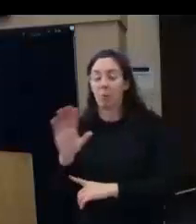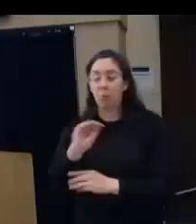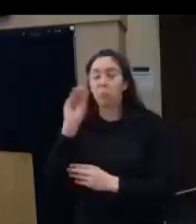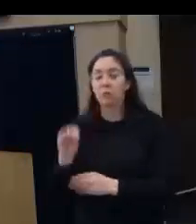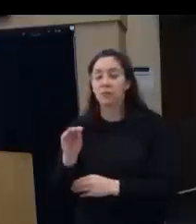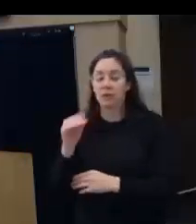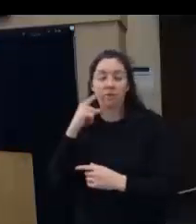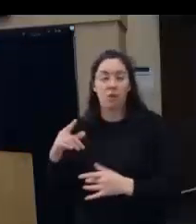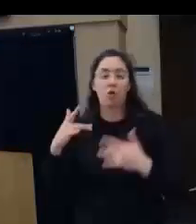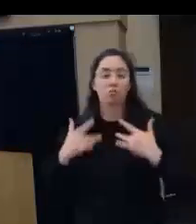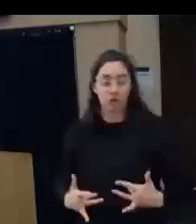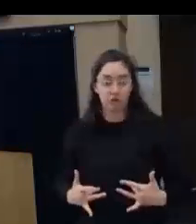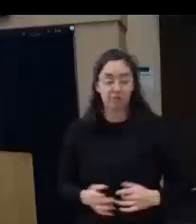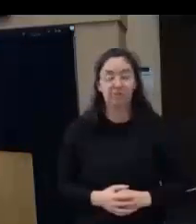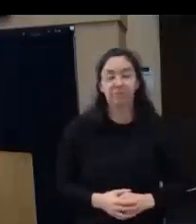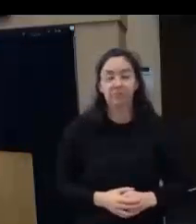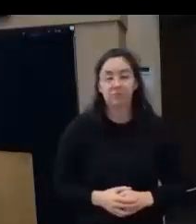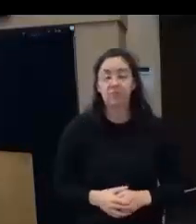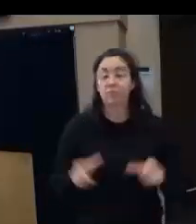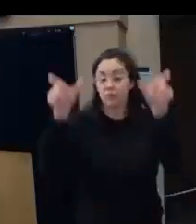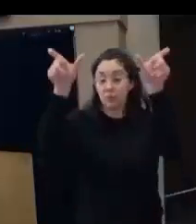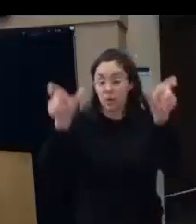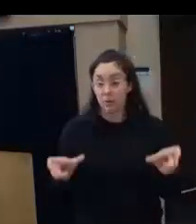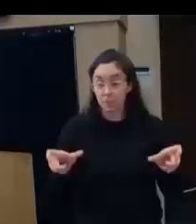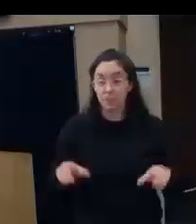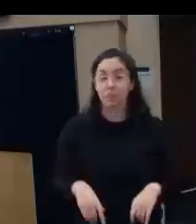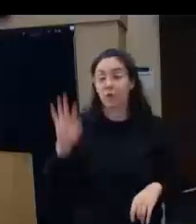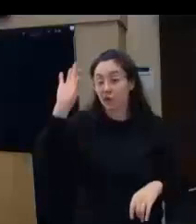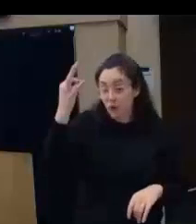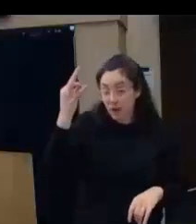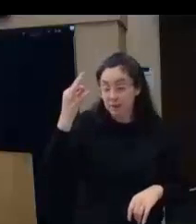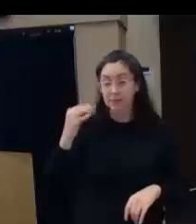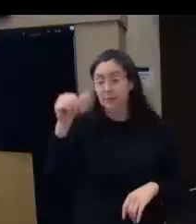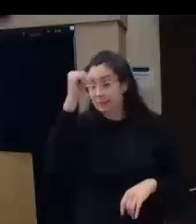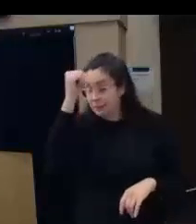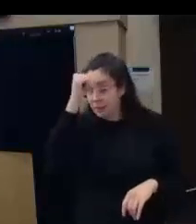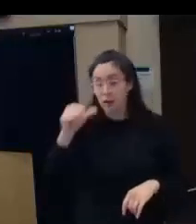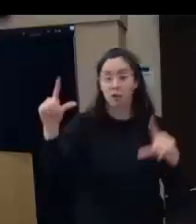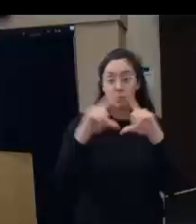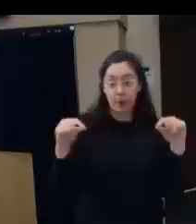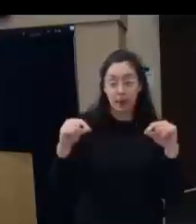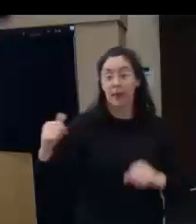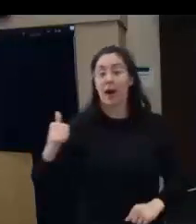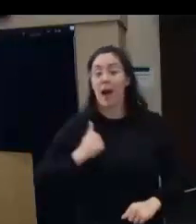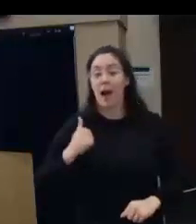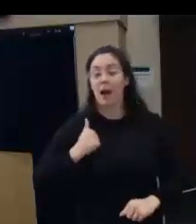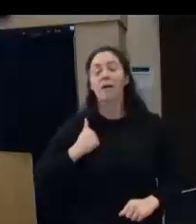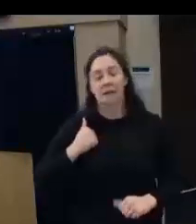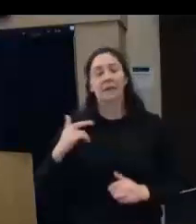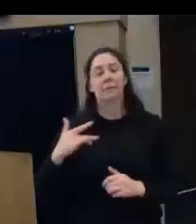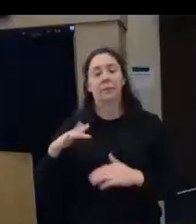threshold for depression and France India Japan Canada um we tended to have more people meeting